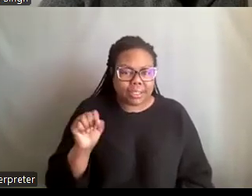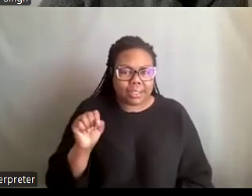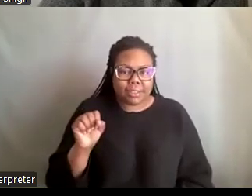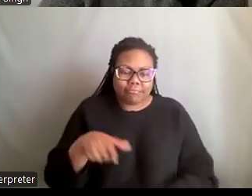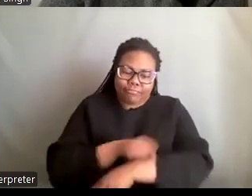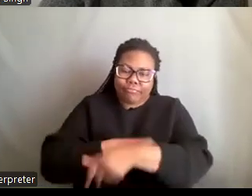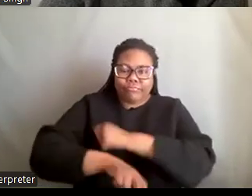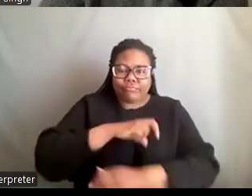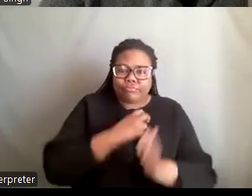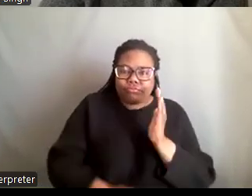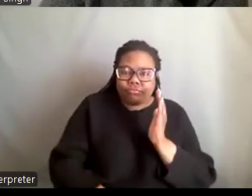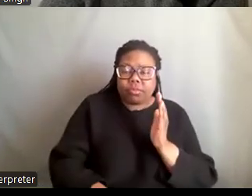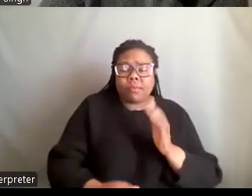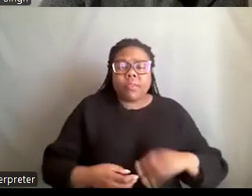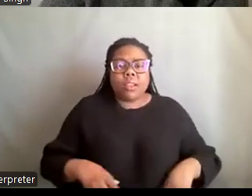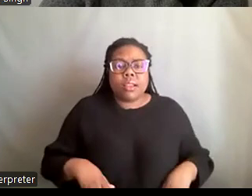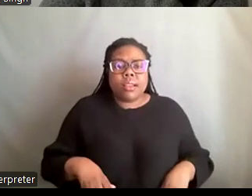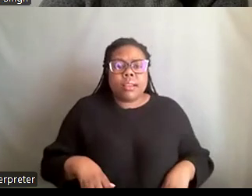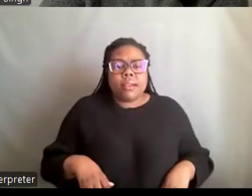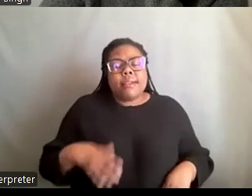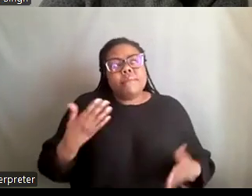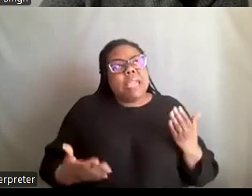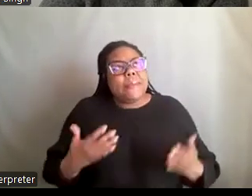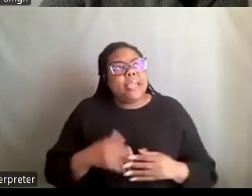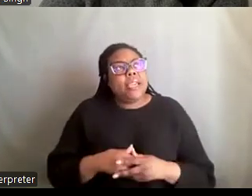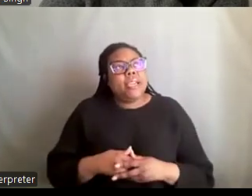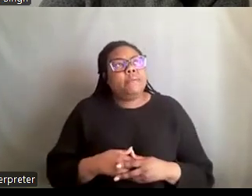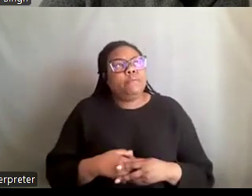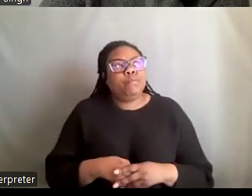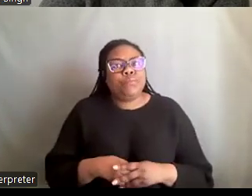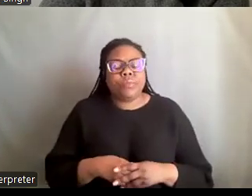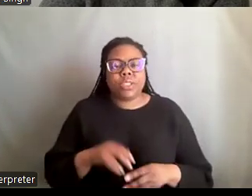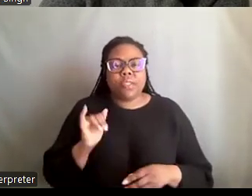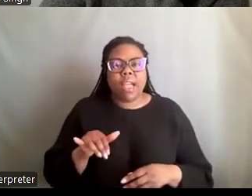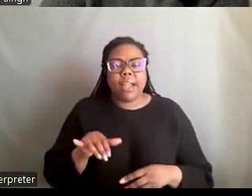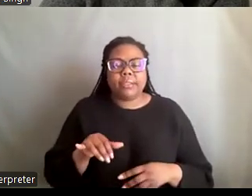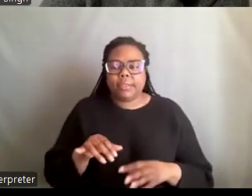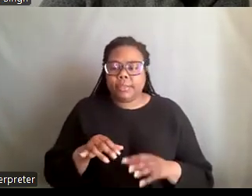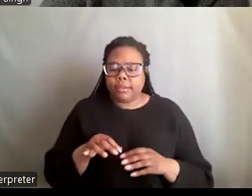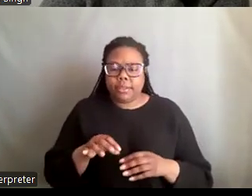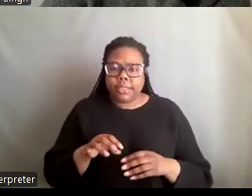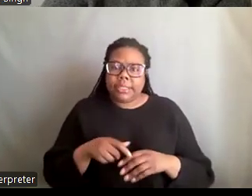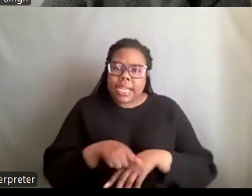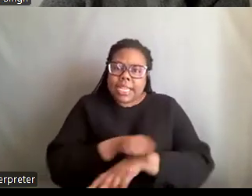It doesn't necessarily mean -- maybe getting in the trenches